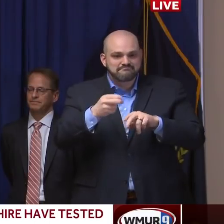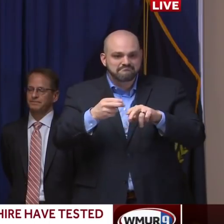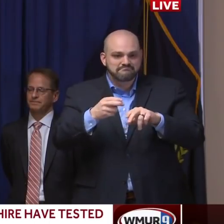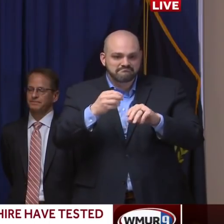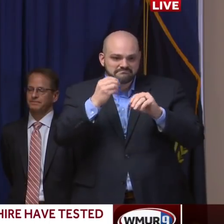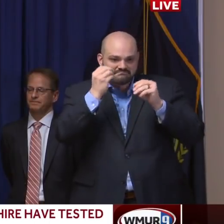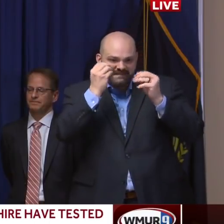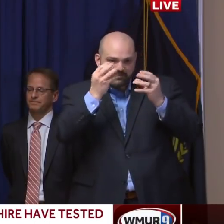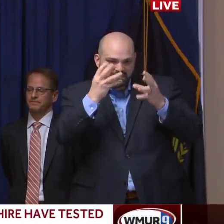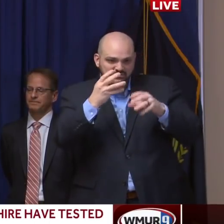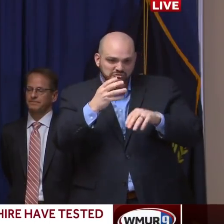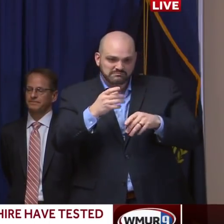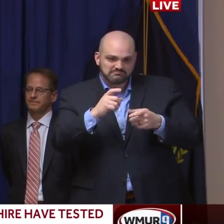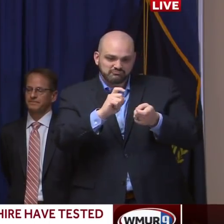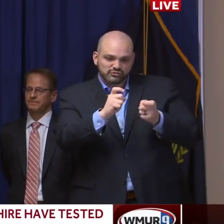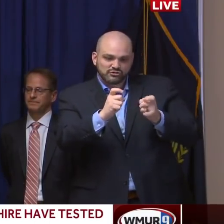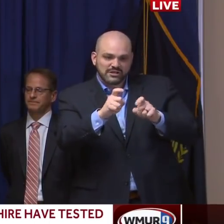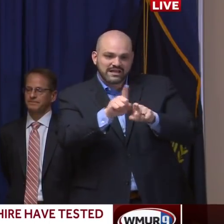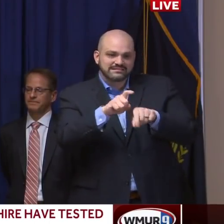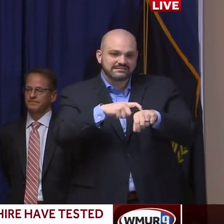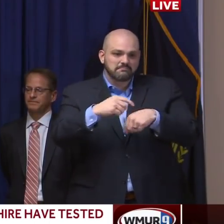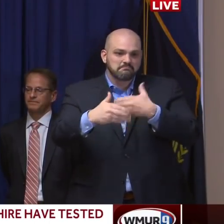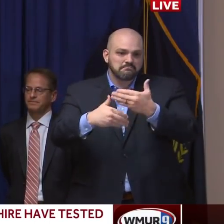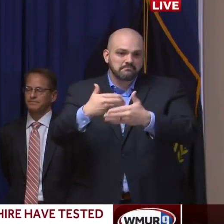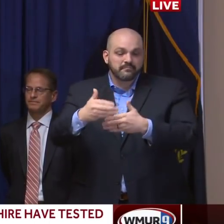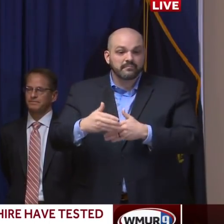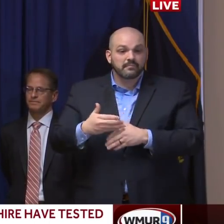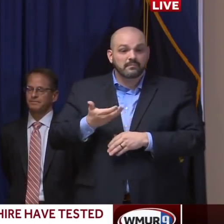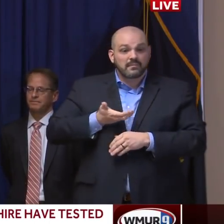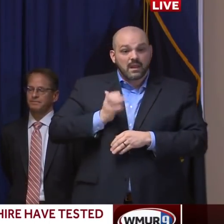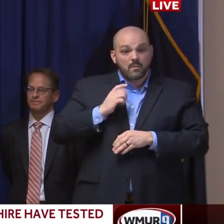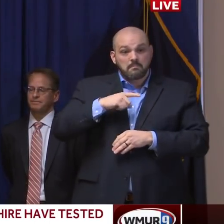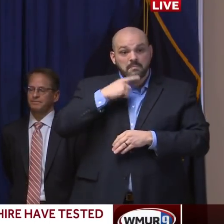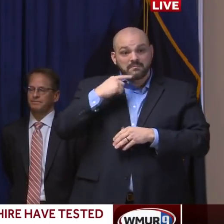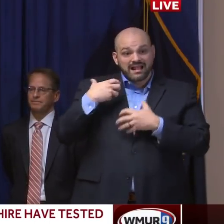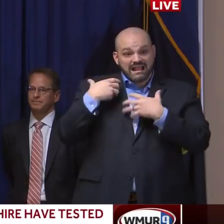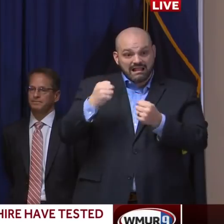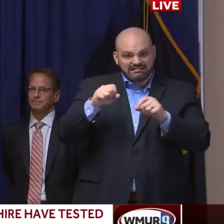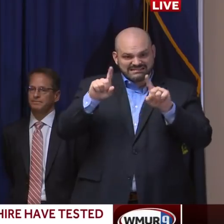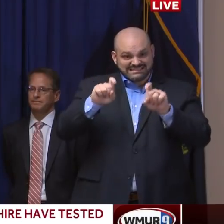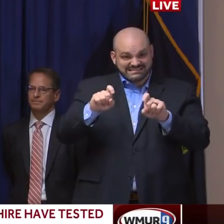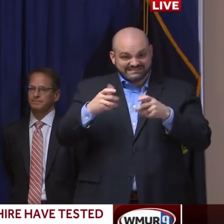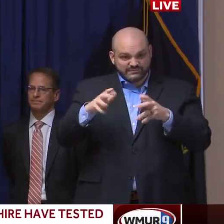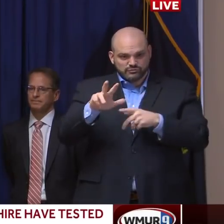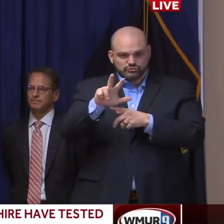SOMETIMES THEY ARE NOT THE MOST UP-TO-DATE NUMBERS BECAUSE THE NUMBERS OF PEOPLE BEING TESTED ARE CHANGING ON A CONSTANT BASIS.